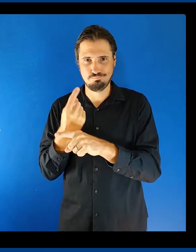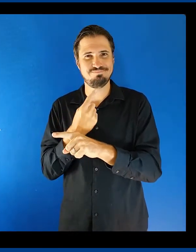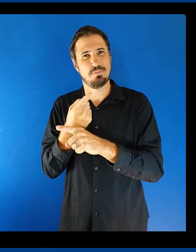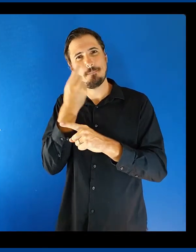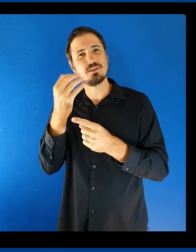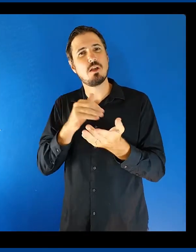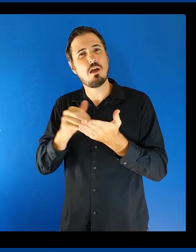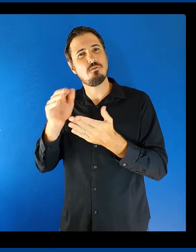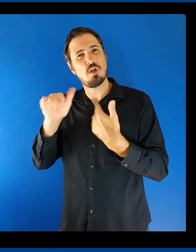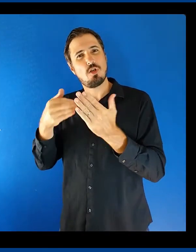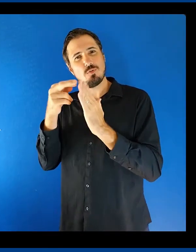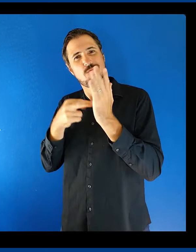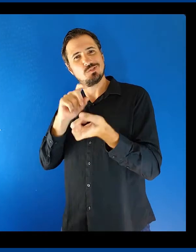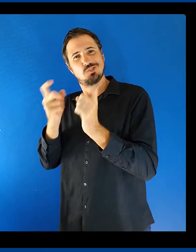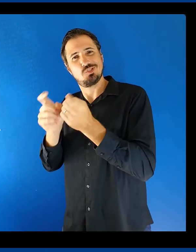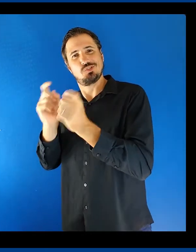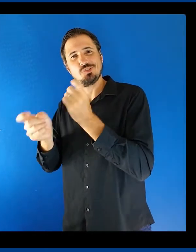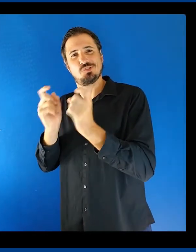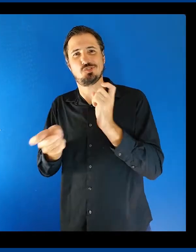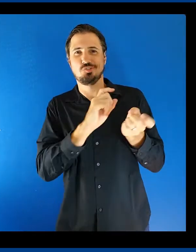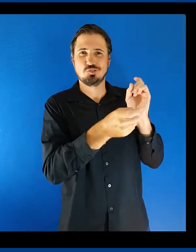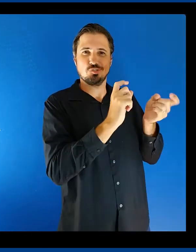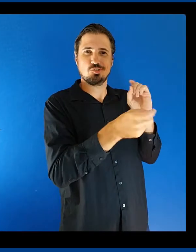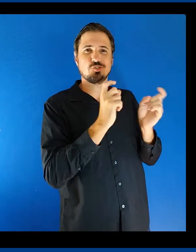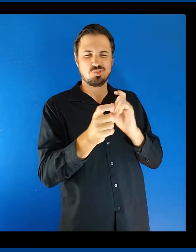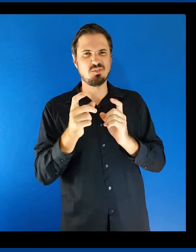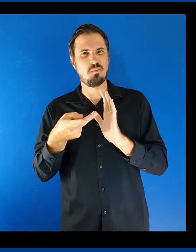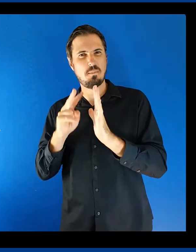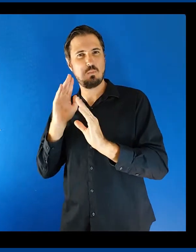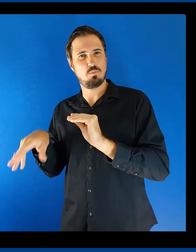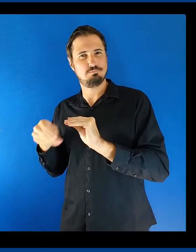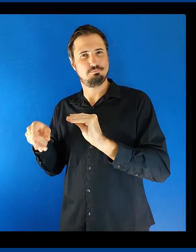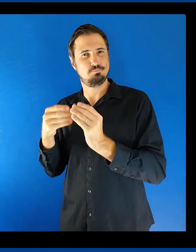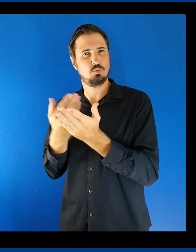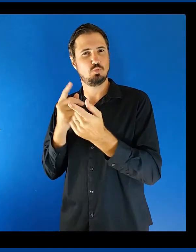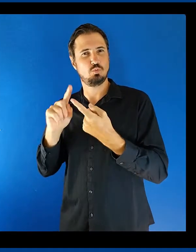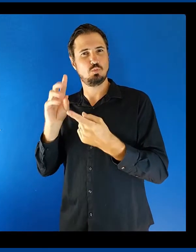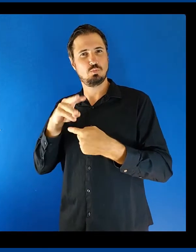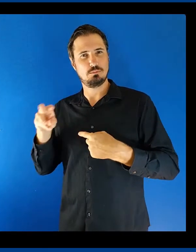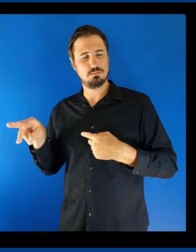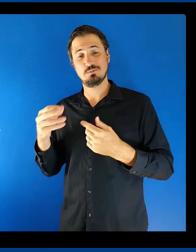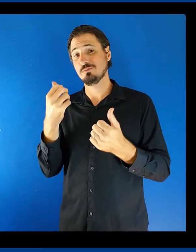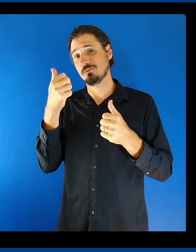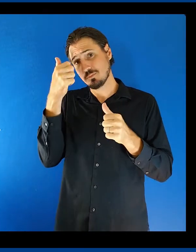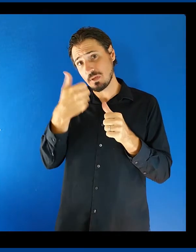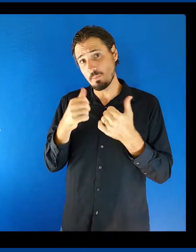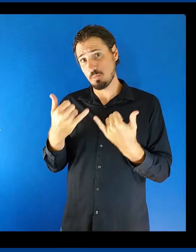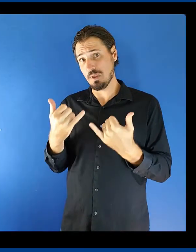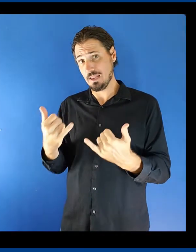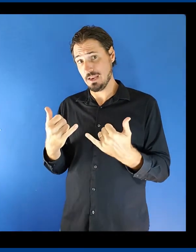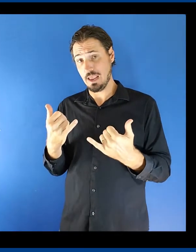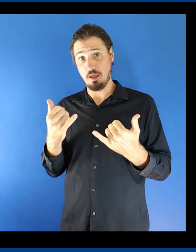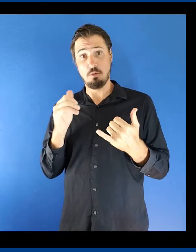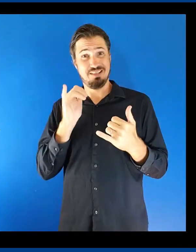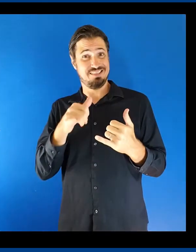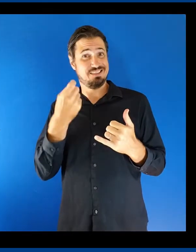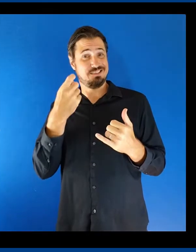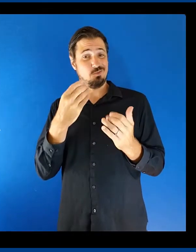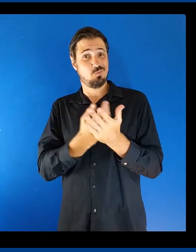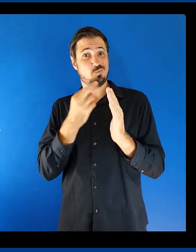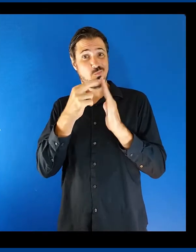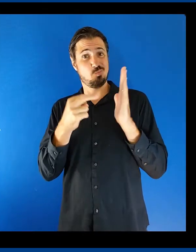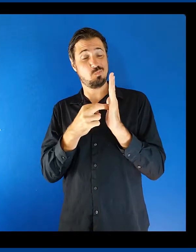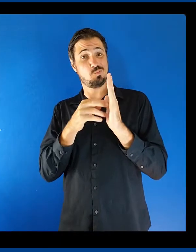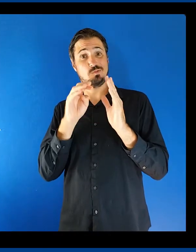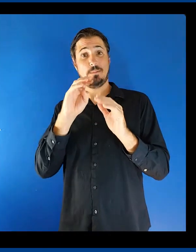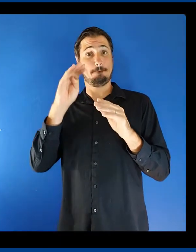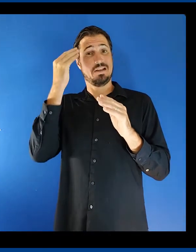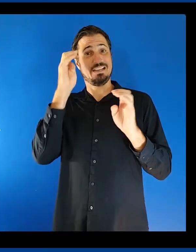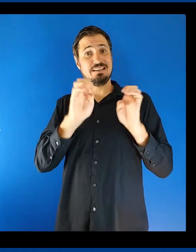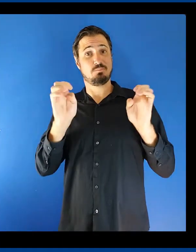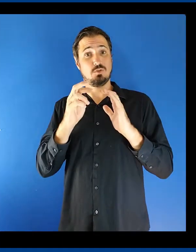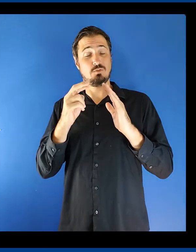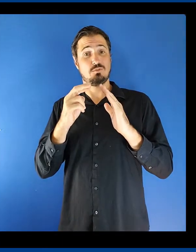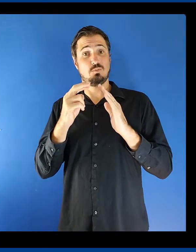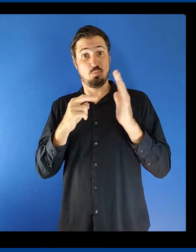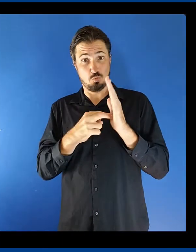Again, Mayor’s Rule 11 requires the Governor’s signature of approval, but with the Governor’s approval, we look forward to those businesses and activities resuming on June 1.